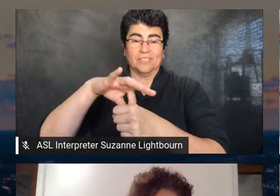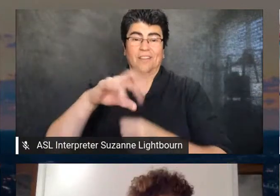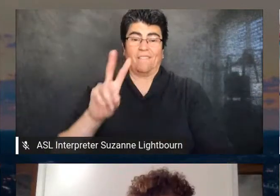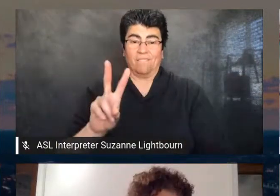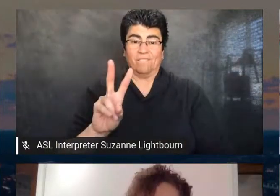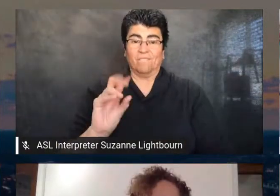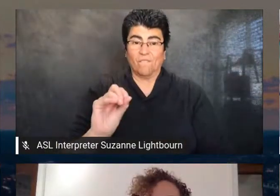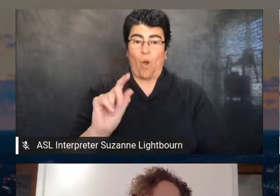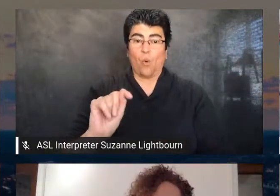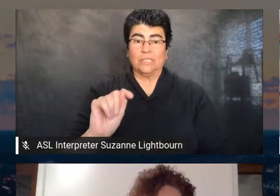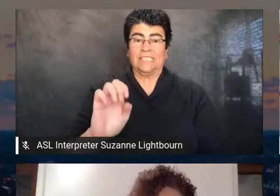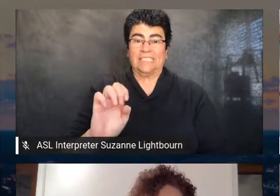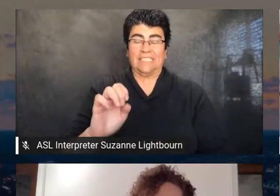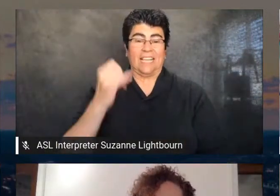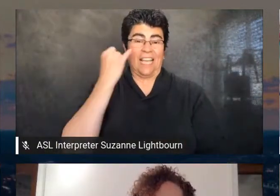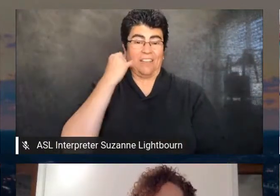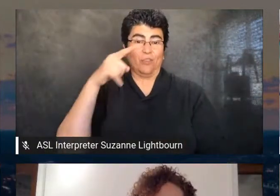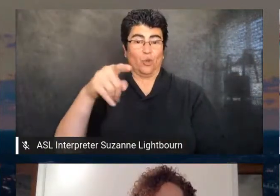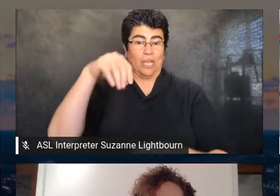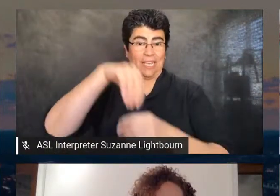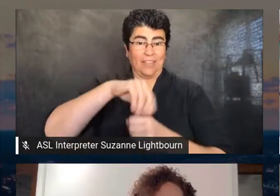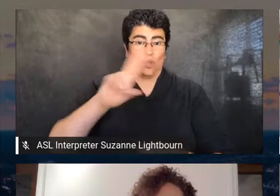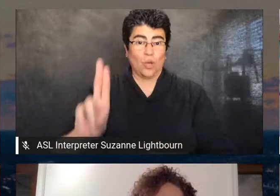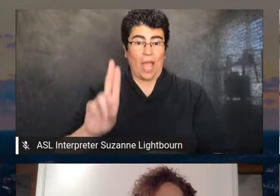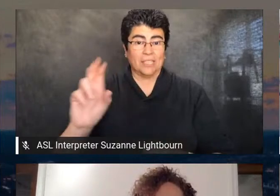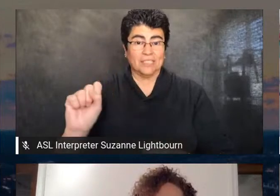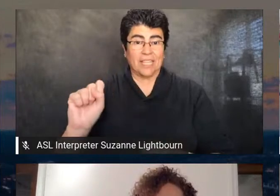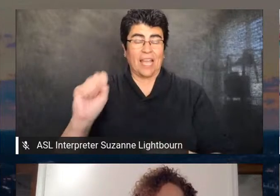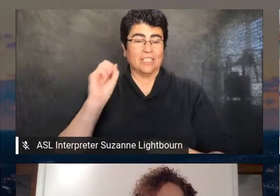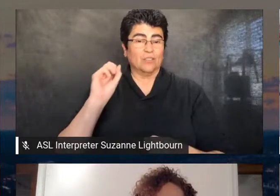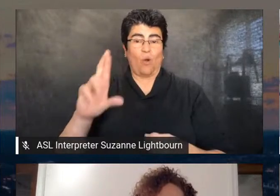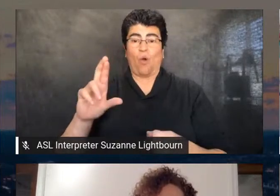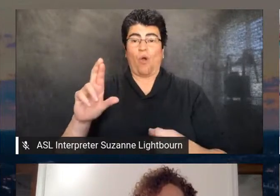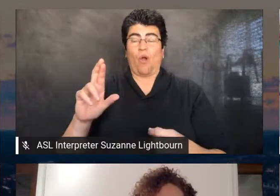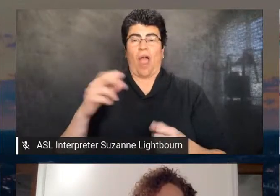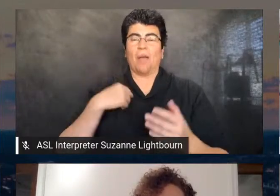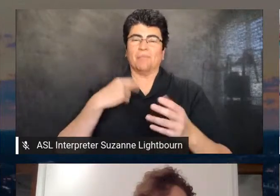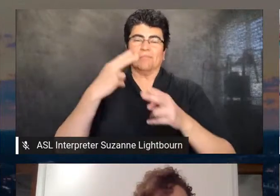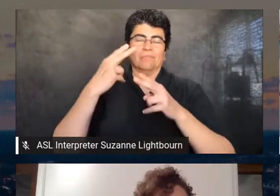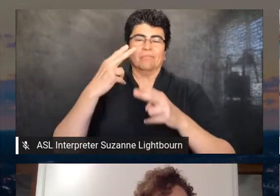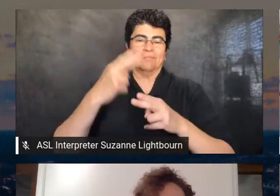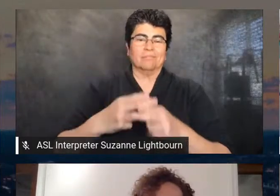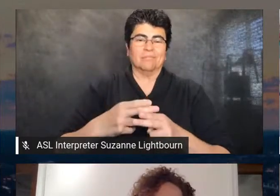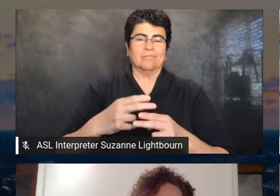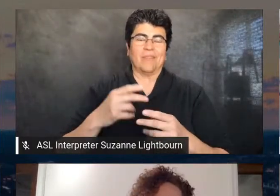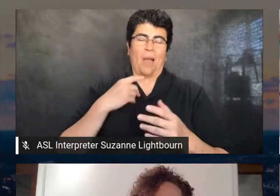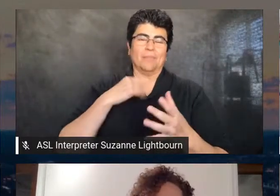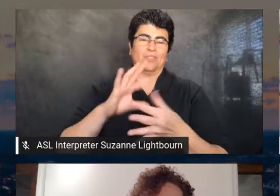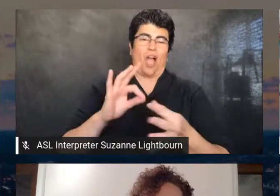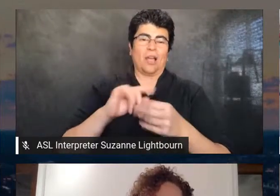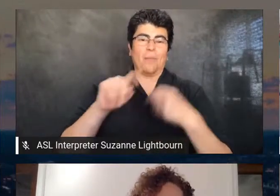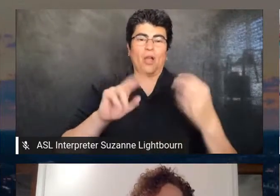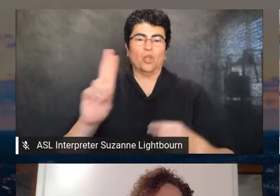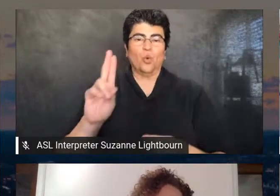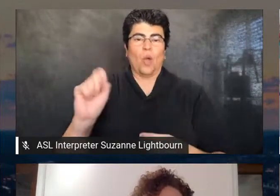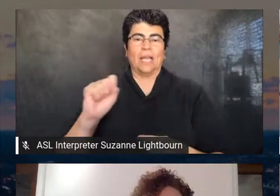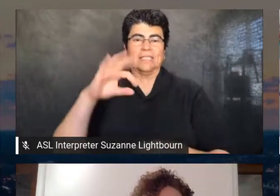if you're in the United States, I'm referring to the US election, and wherever you are,